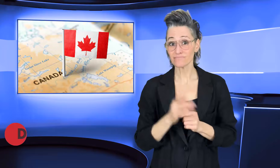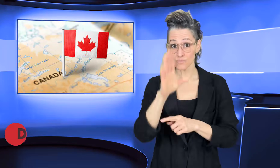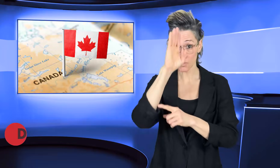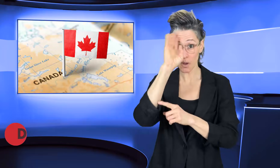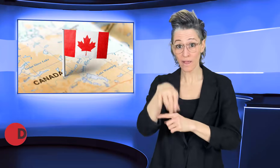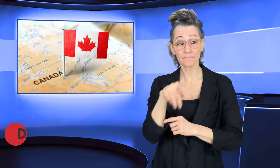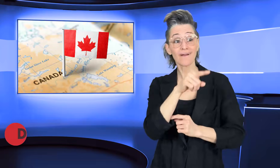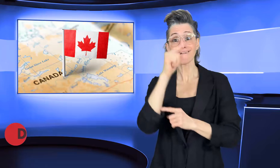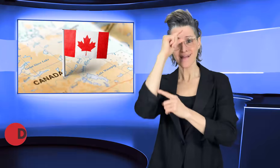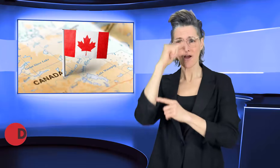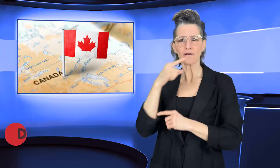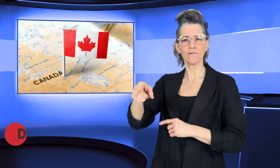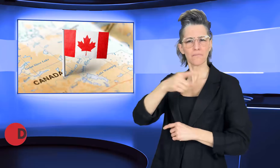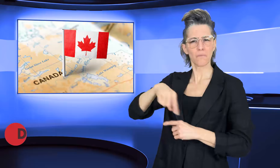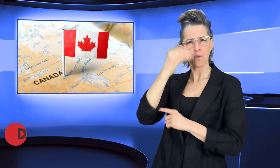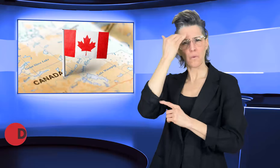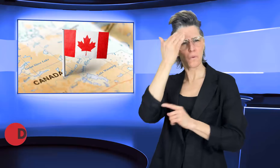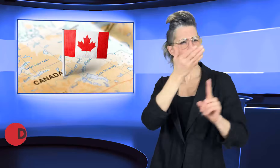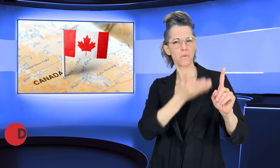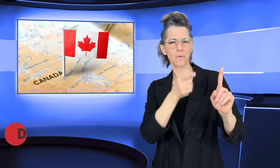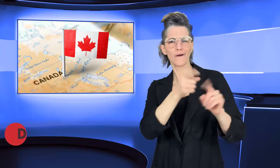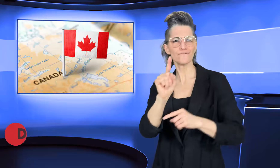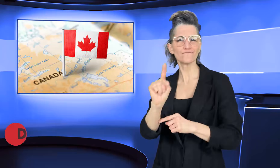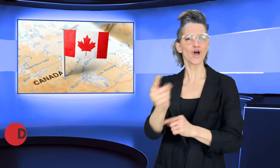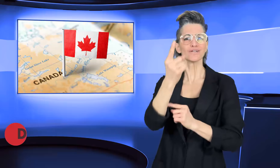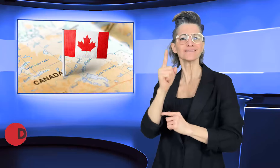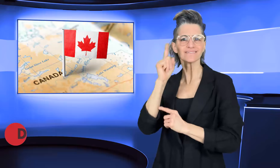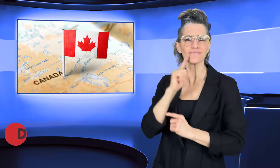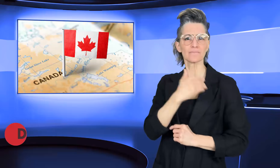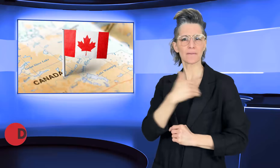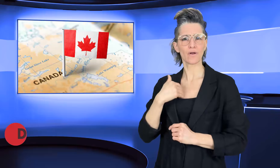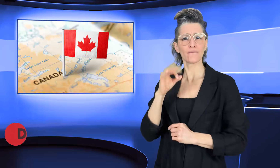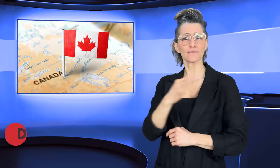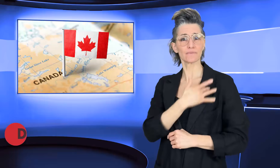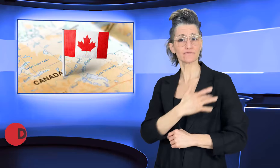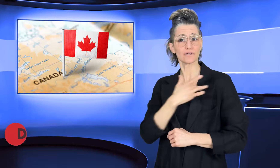Gary was not only the first Deaf Member of Provincial